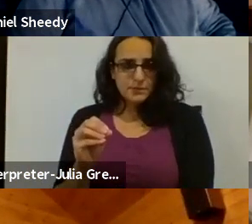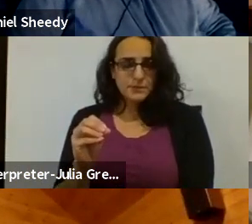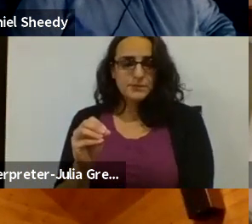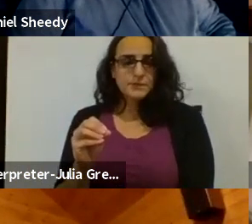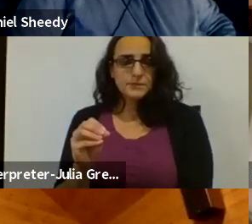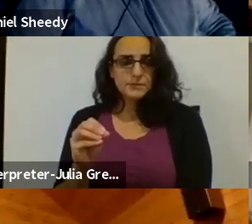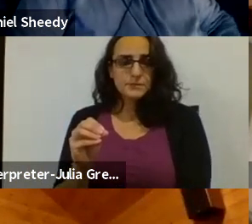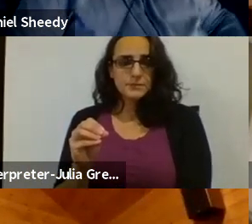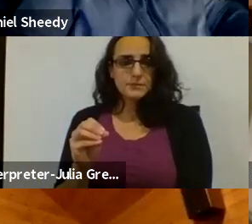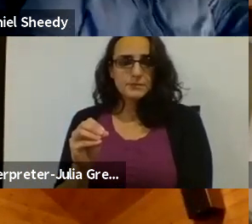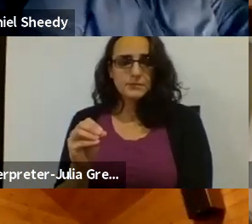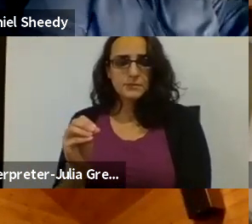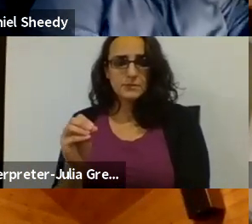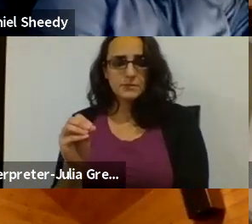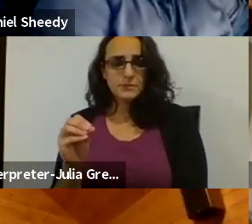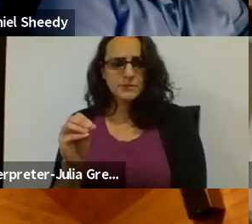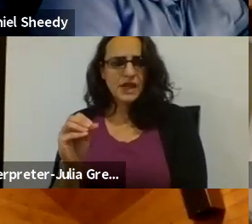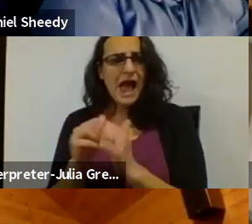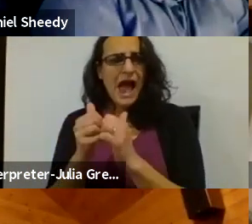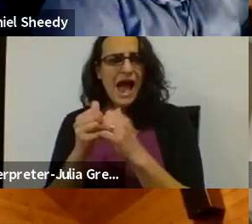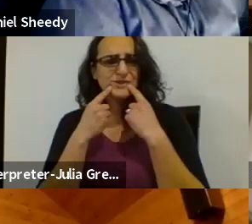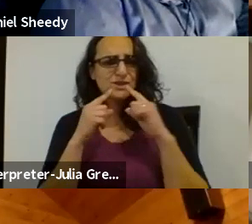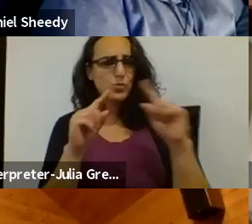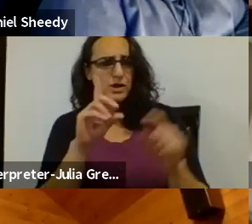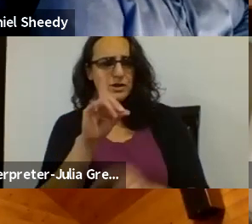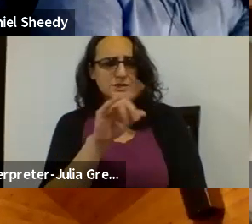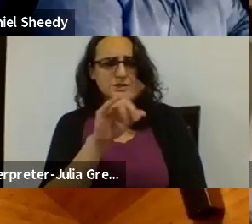Carolyn Gallagher: August 4. How does that work done is for Carolyn Gallagher: The meetings that people have